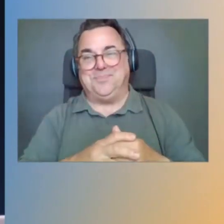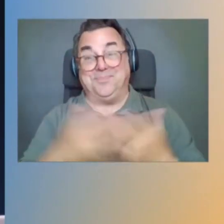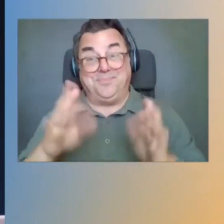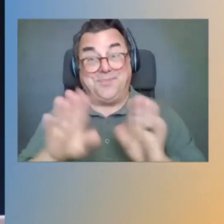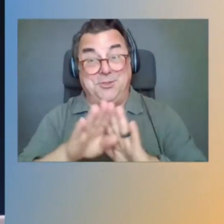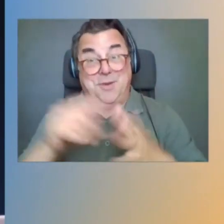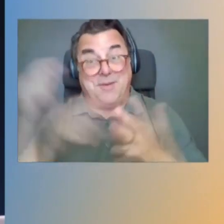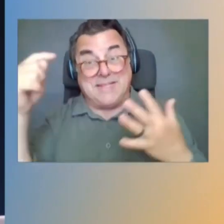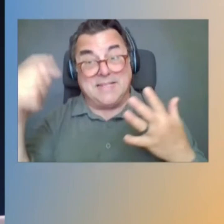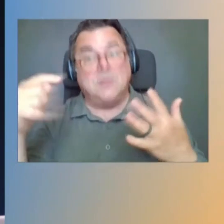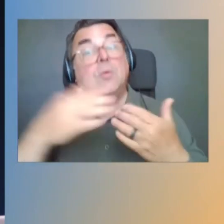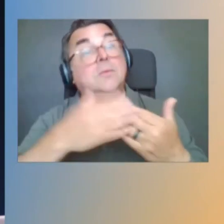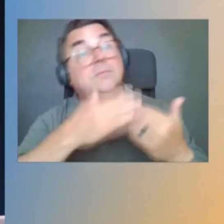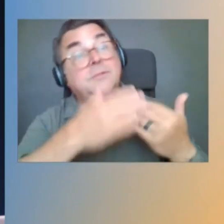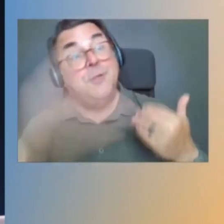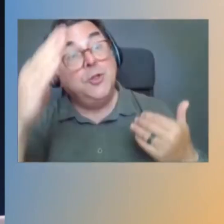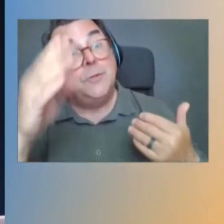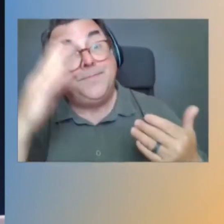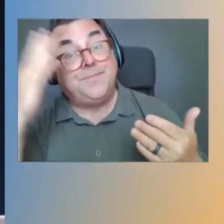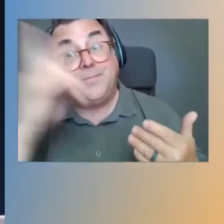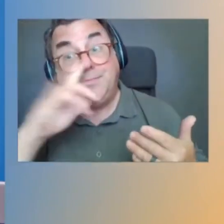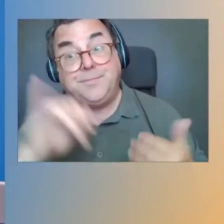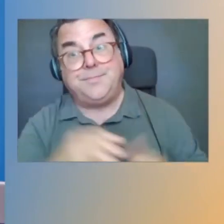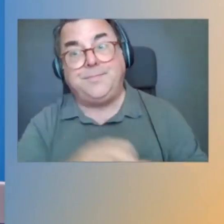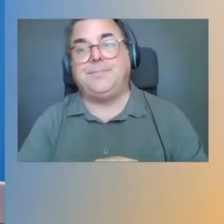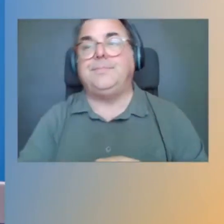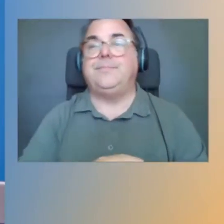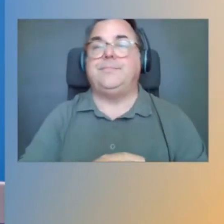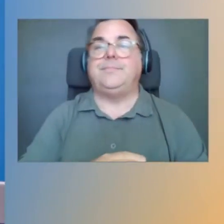Yeah, so I think that is like, that is exactly what my team works on by the way,